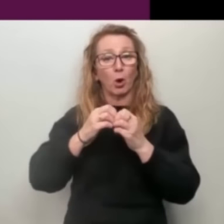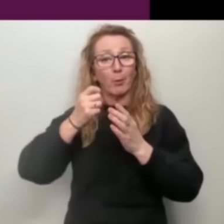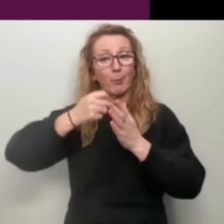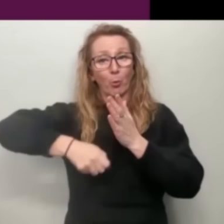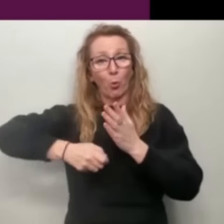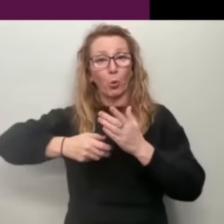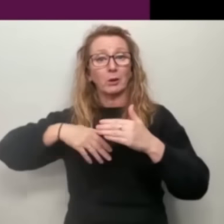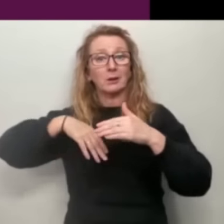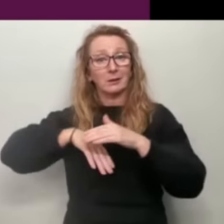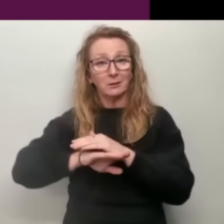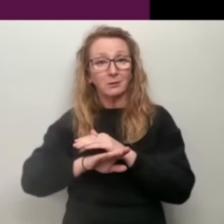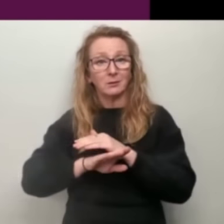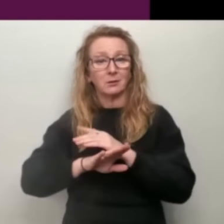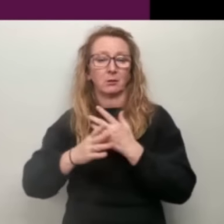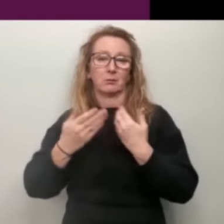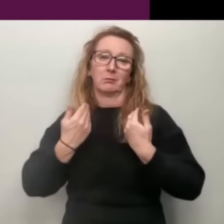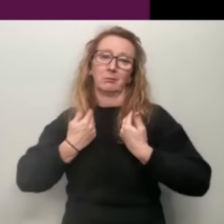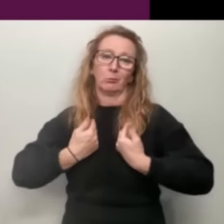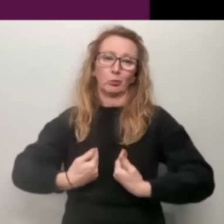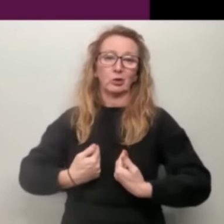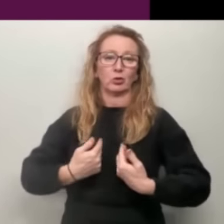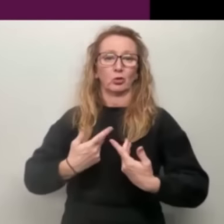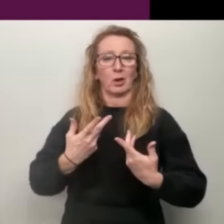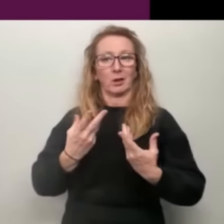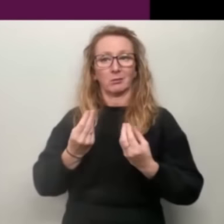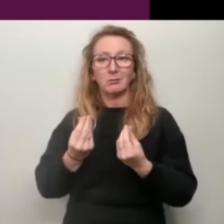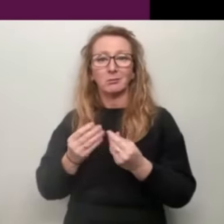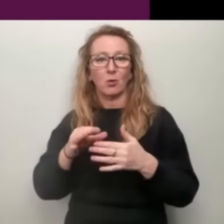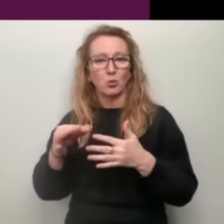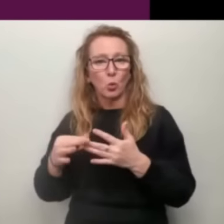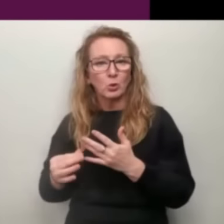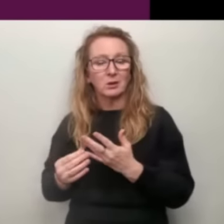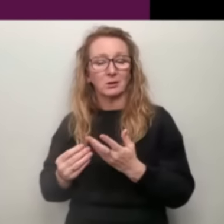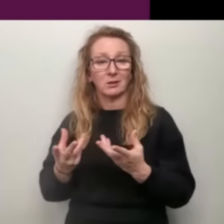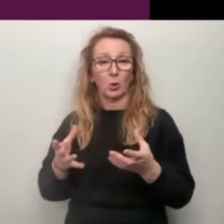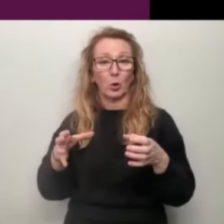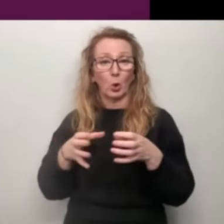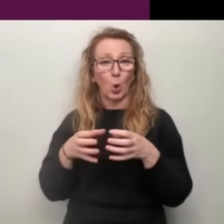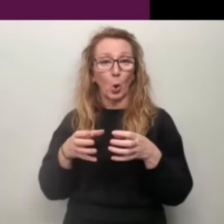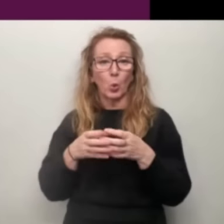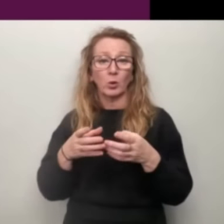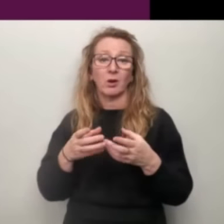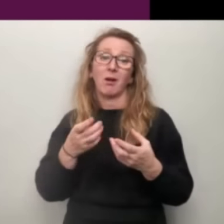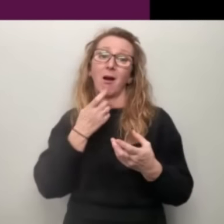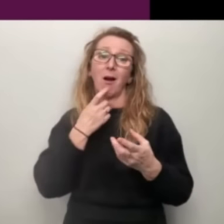was rich in natural resources including coal and iron ore, and these had been exploited